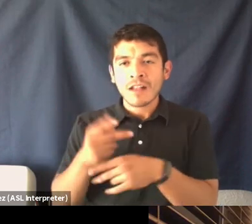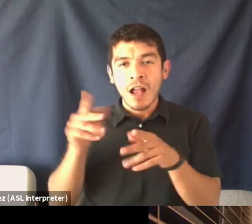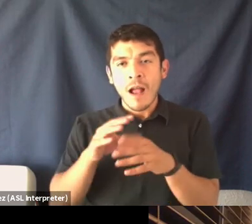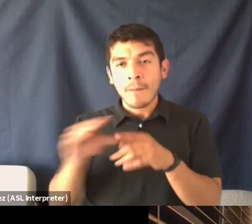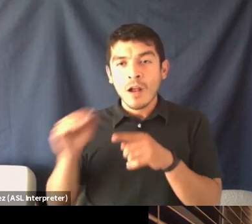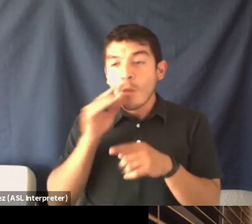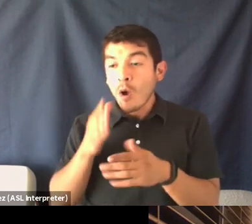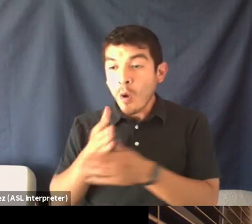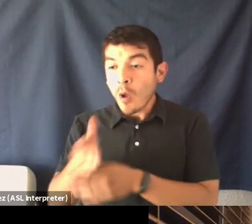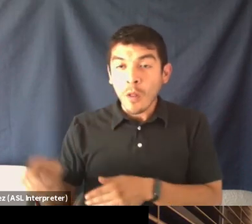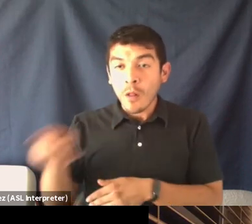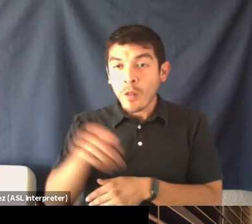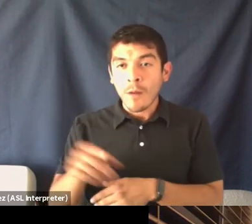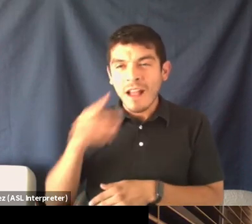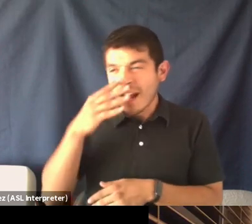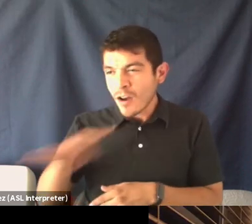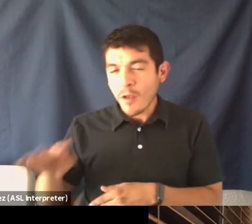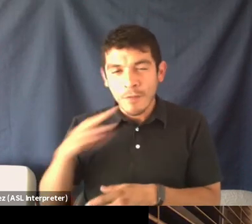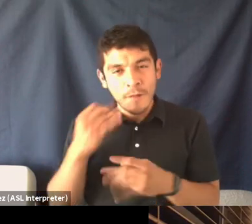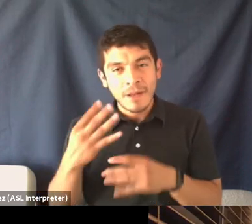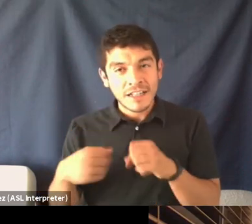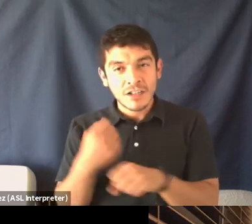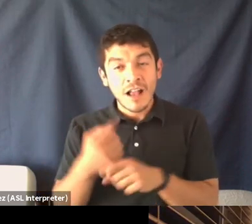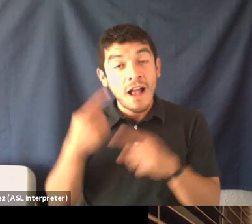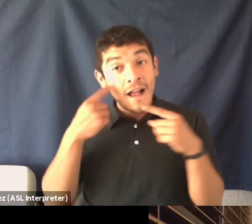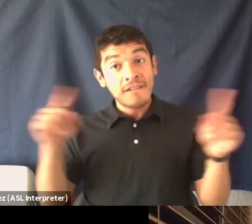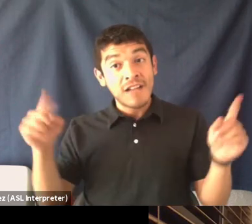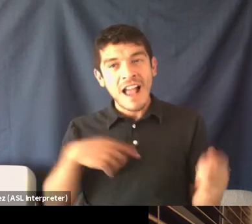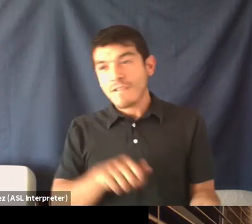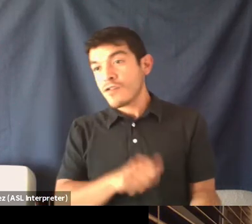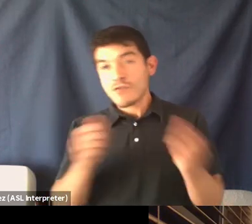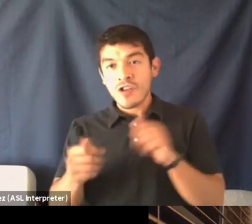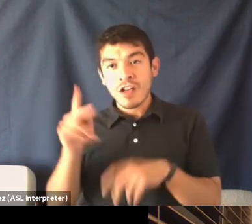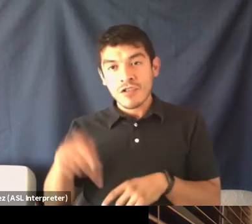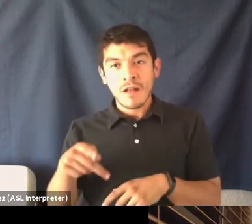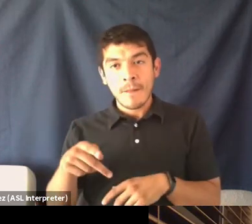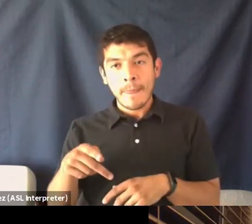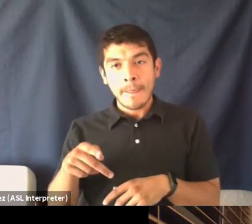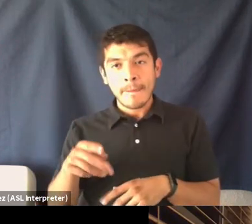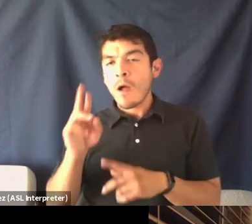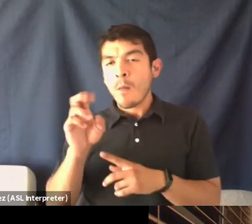And they had ignored them for years. And then finally there was a change up. There was Brendan Naylor who's an executive producer